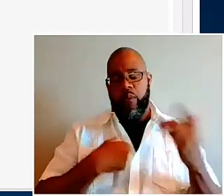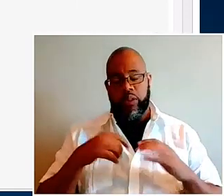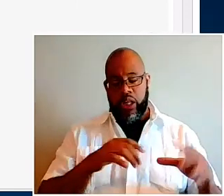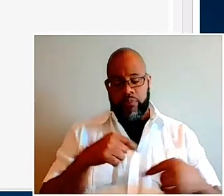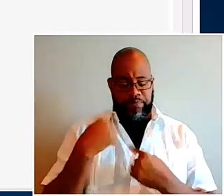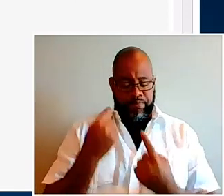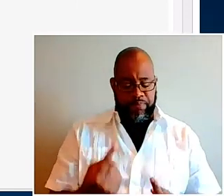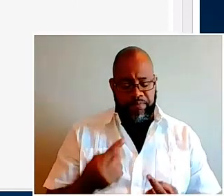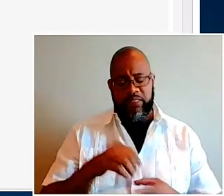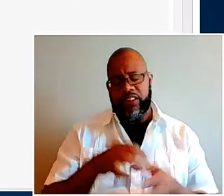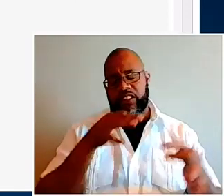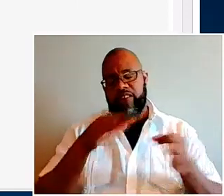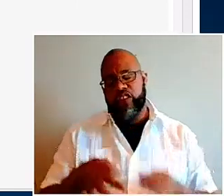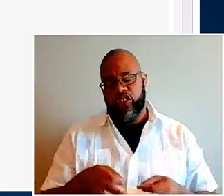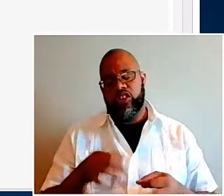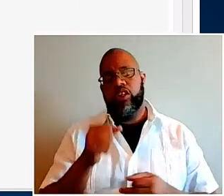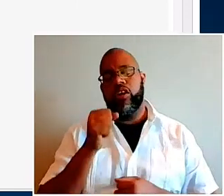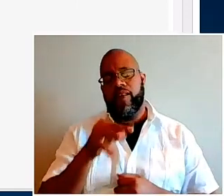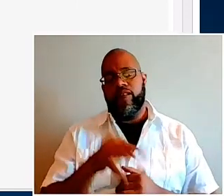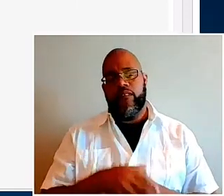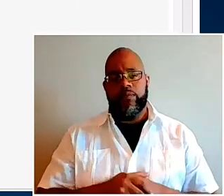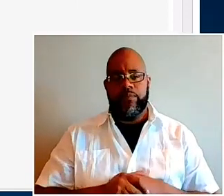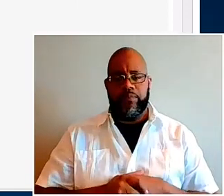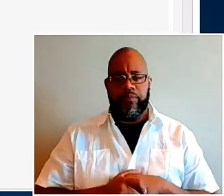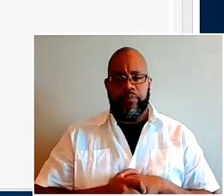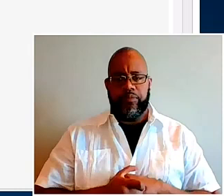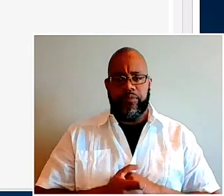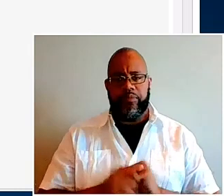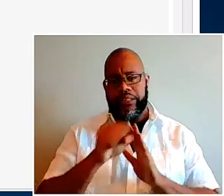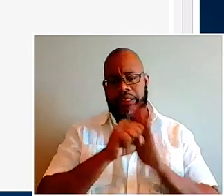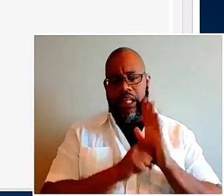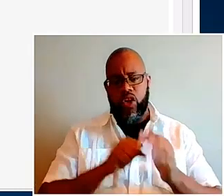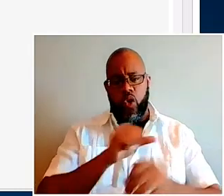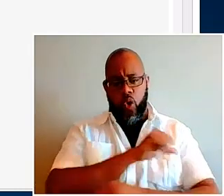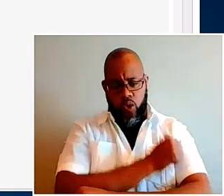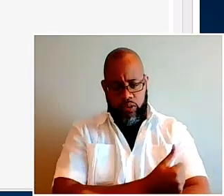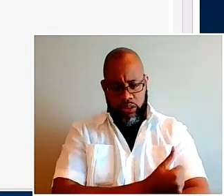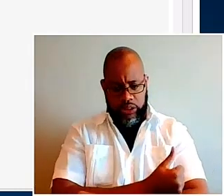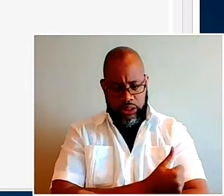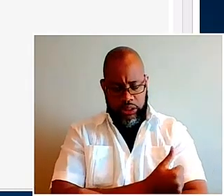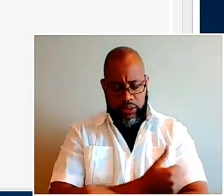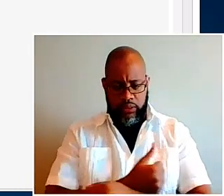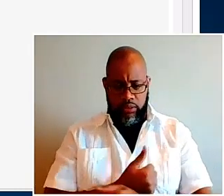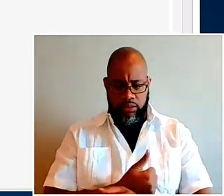the definition of state authorized state- authorization reciprocity agreement.